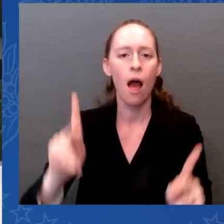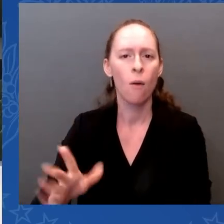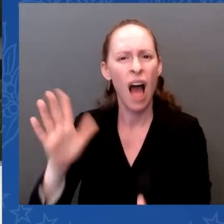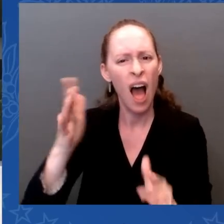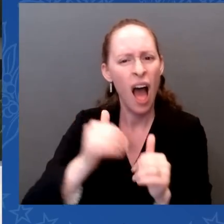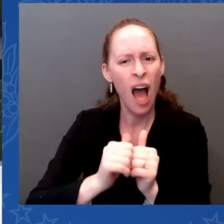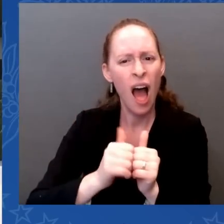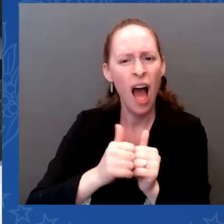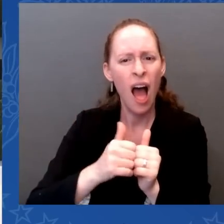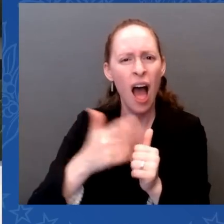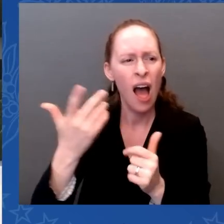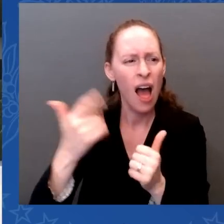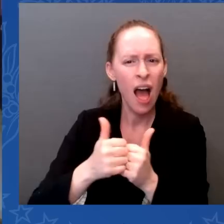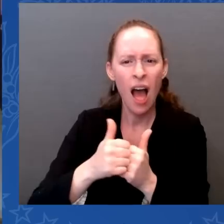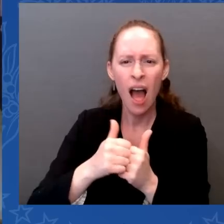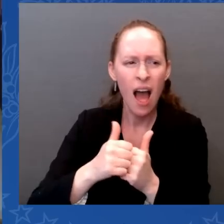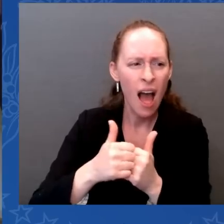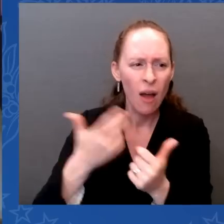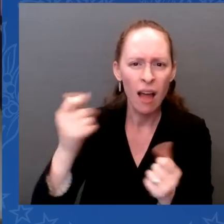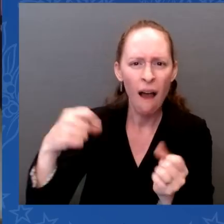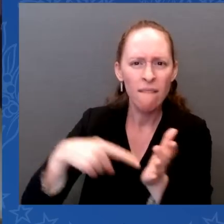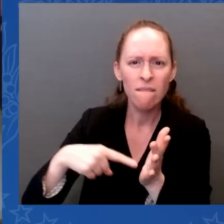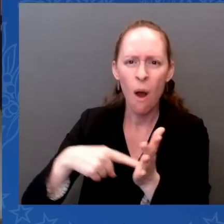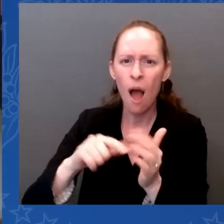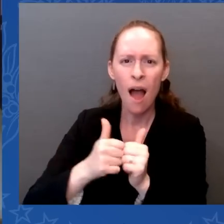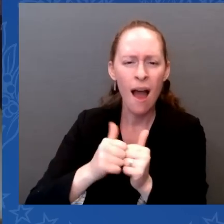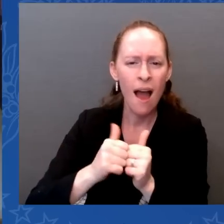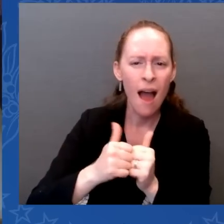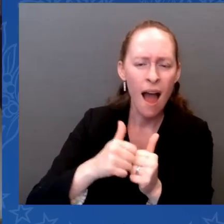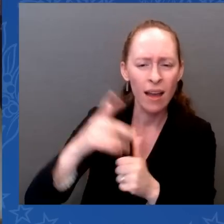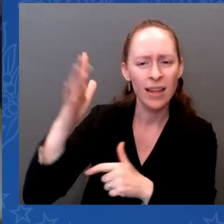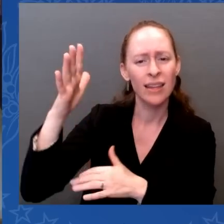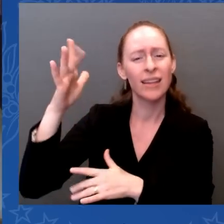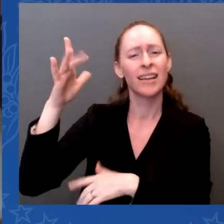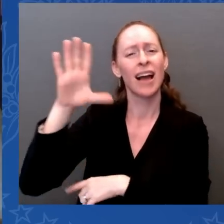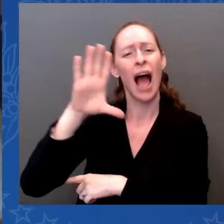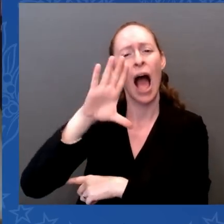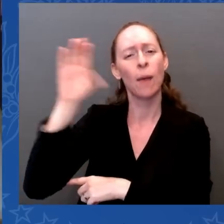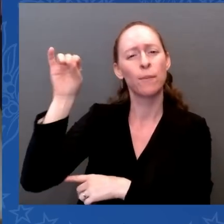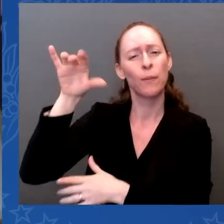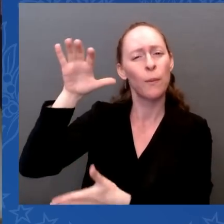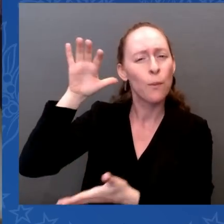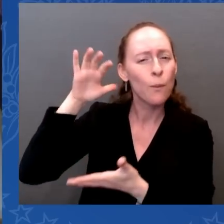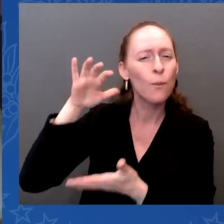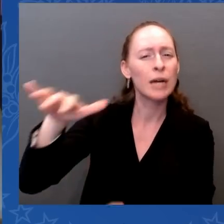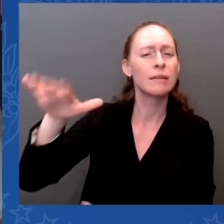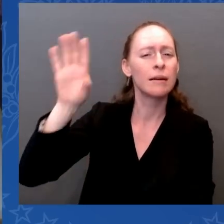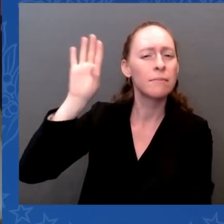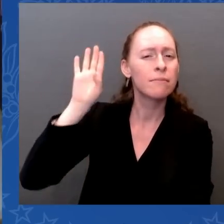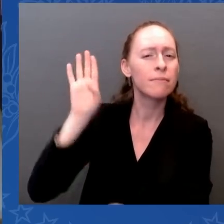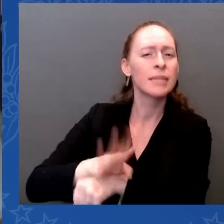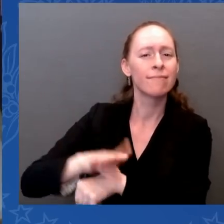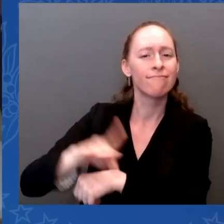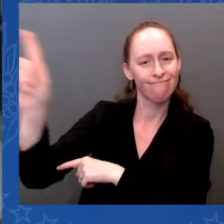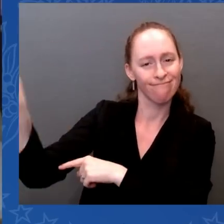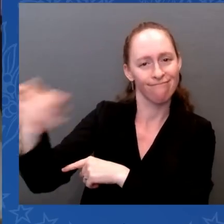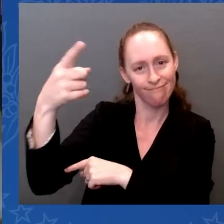Folks, for decades, the biggest corporations have fought to block a fairer tax code. Under Donald Trump,